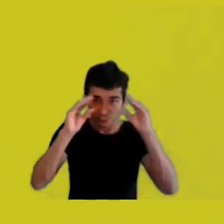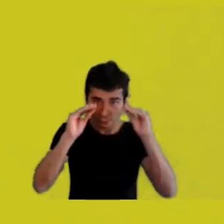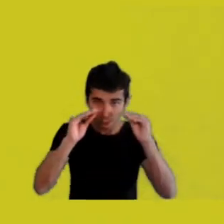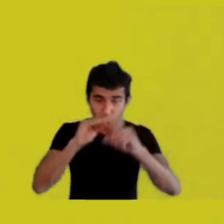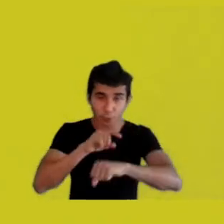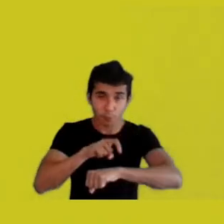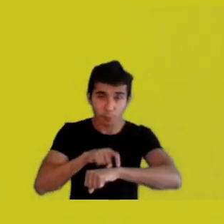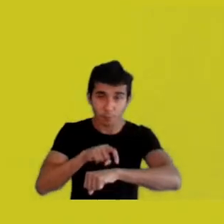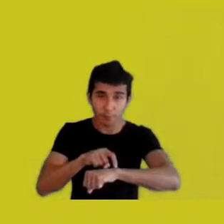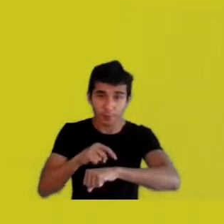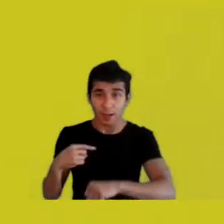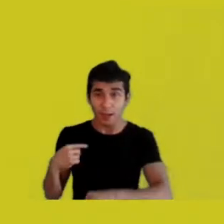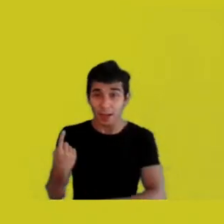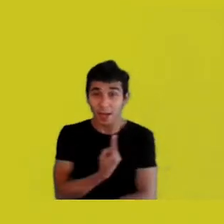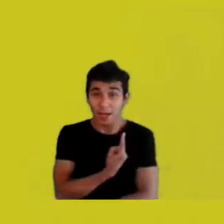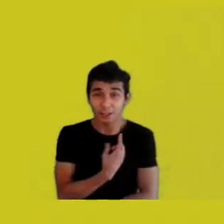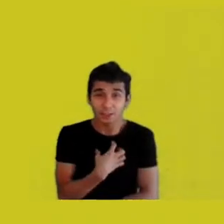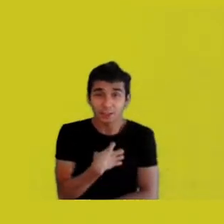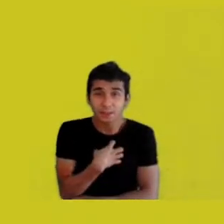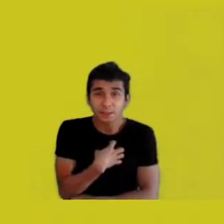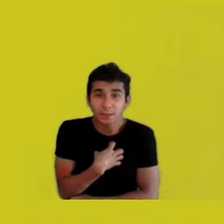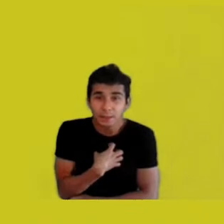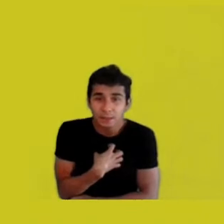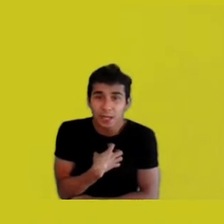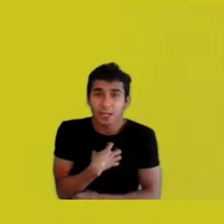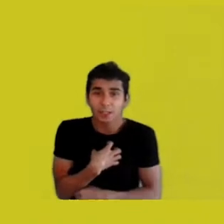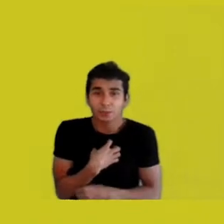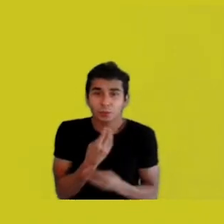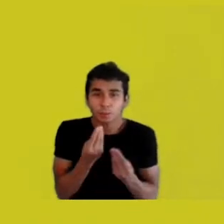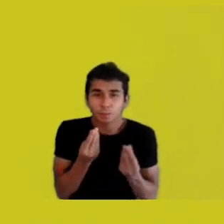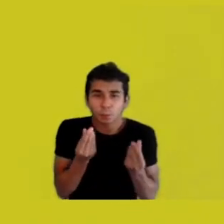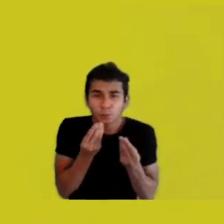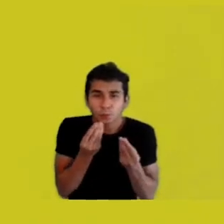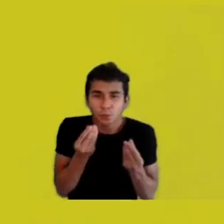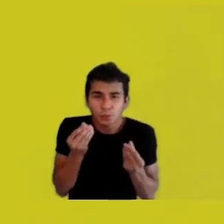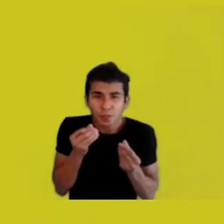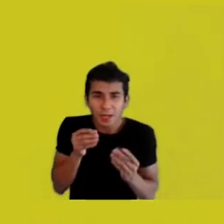is when kindoki effectively acts,